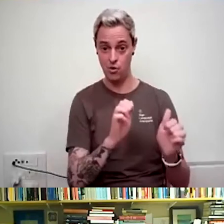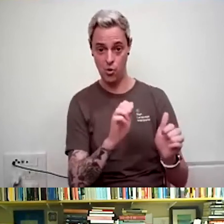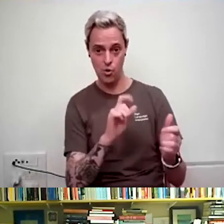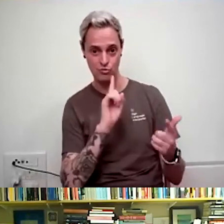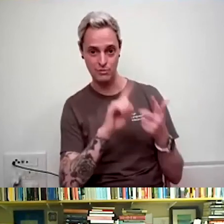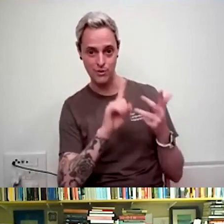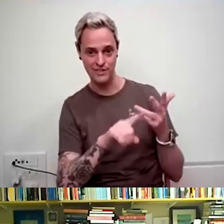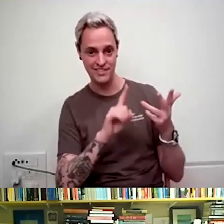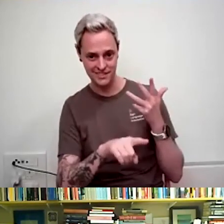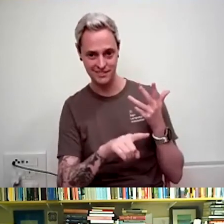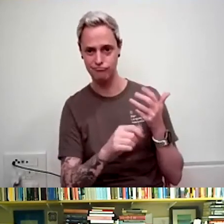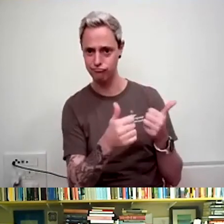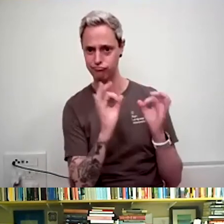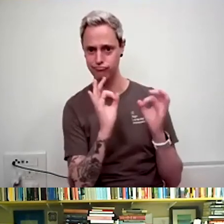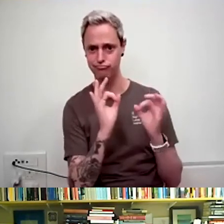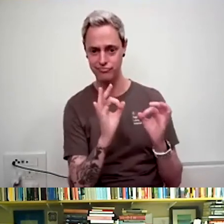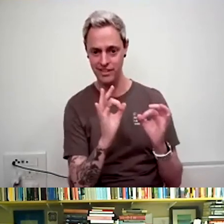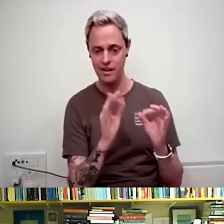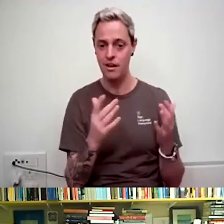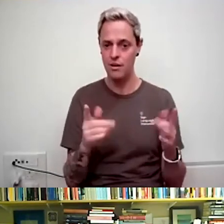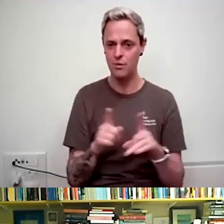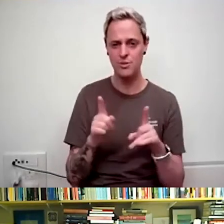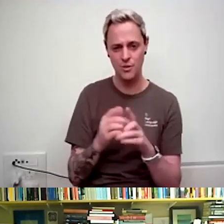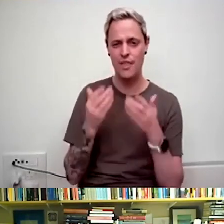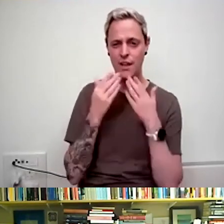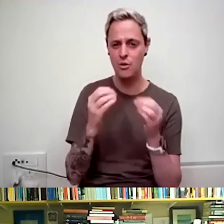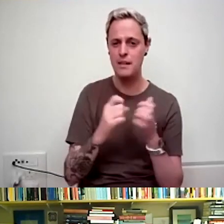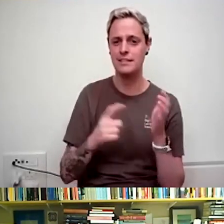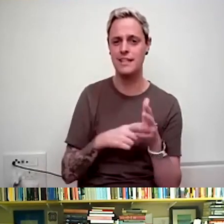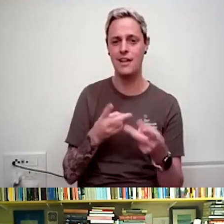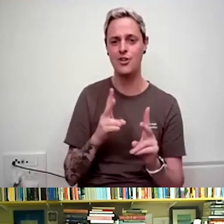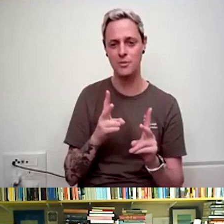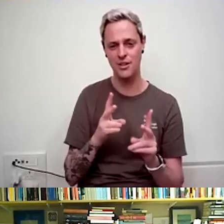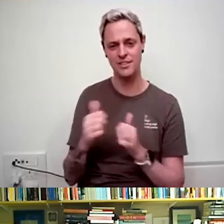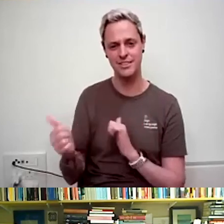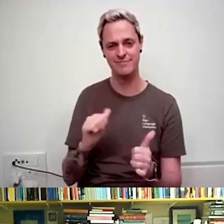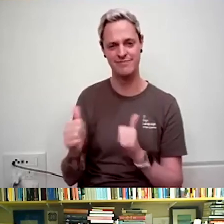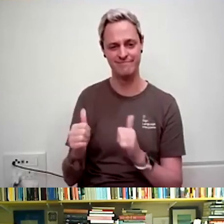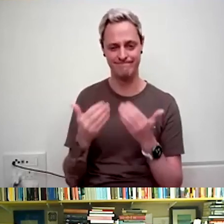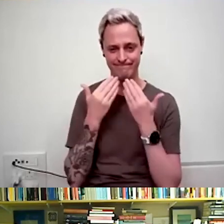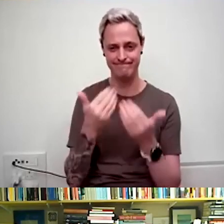And thank you once again to our BSL interpreters